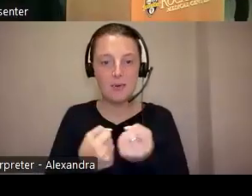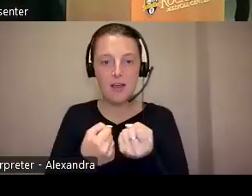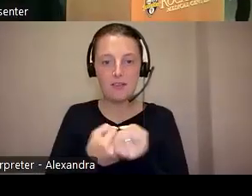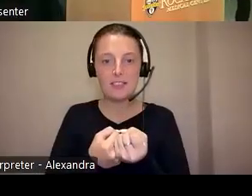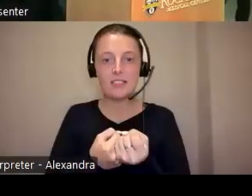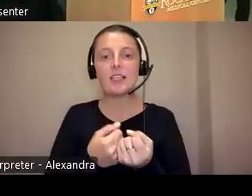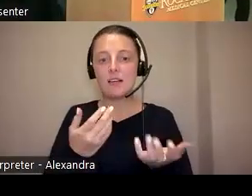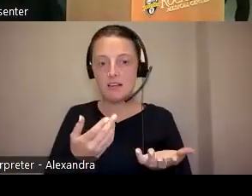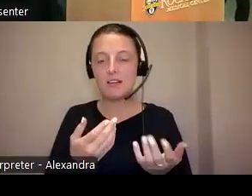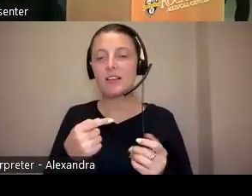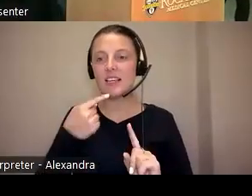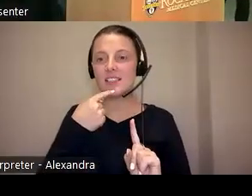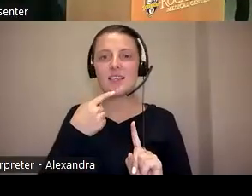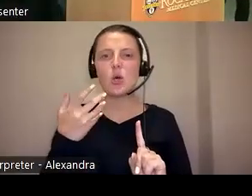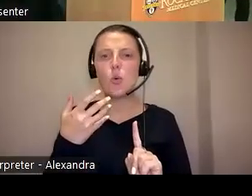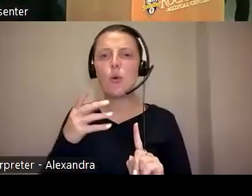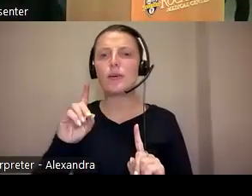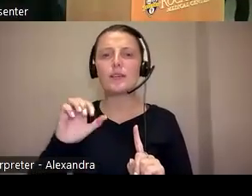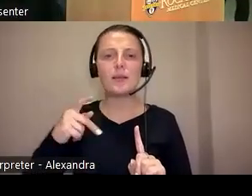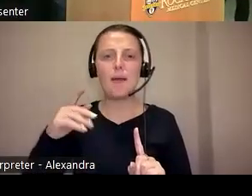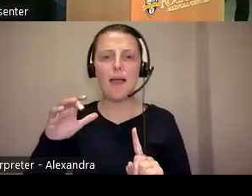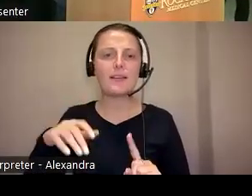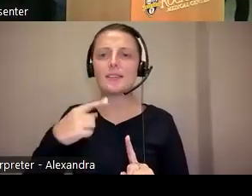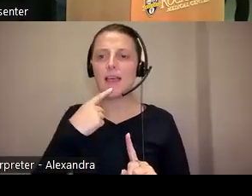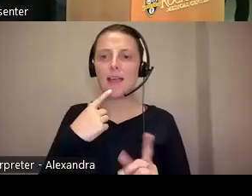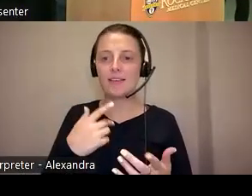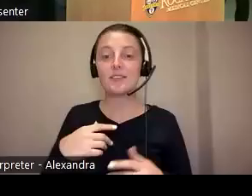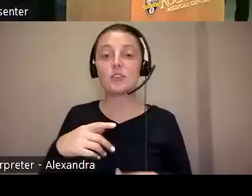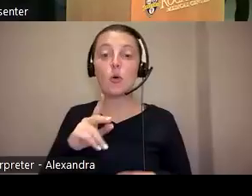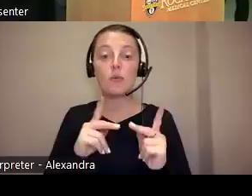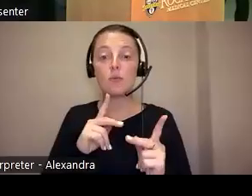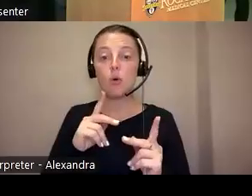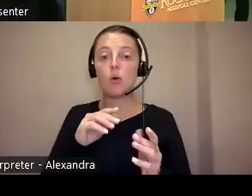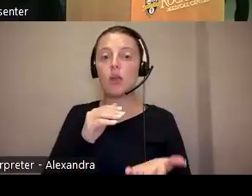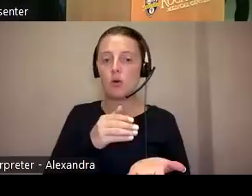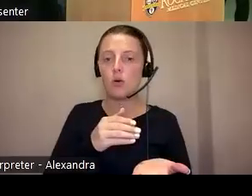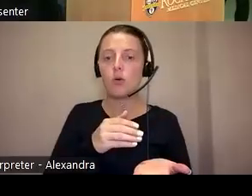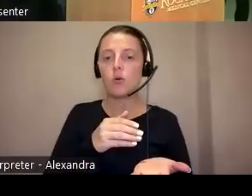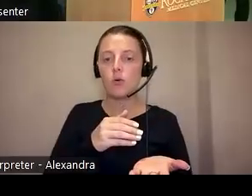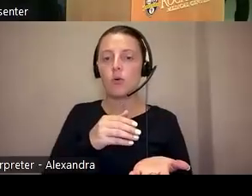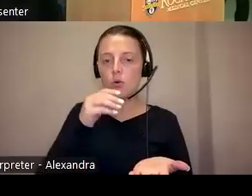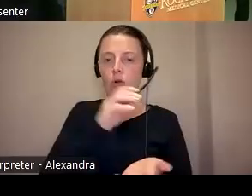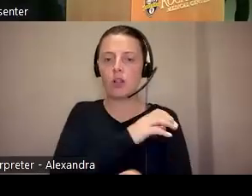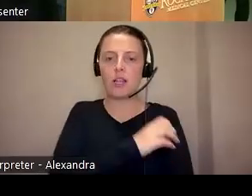remember to come and ask our consumers first, not wait to report out what happened, but come first